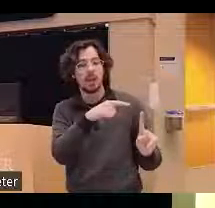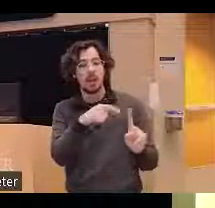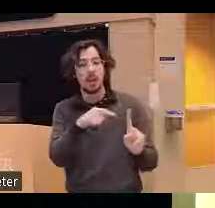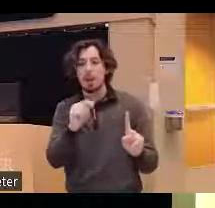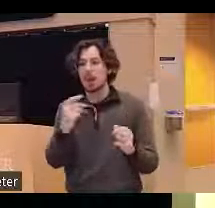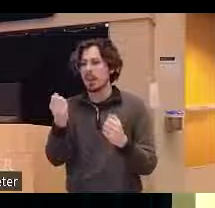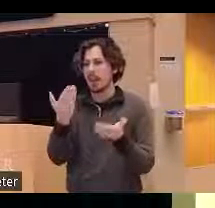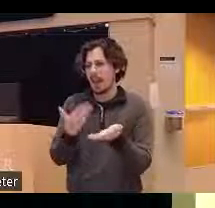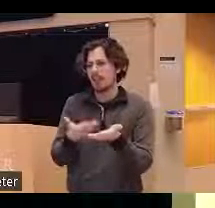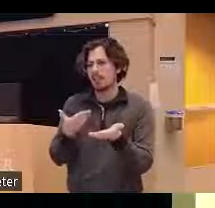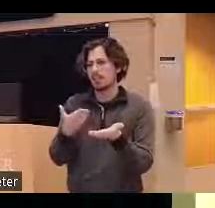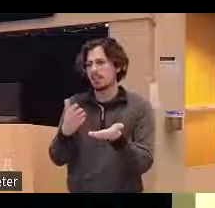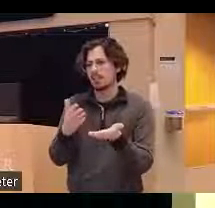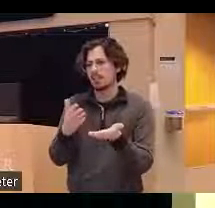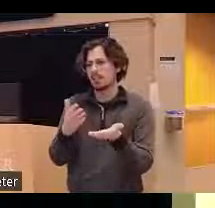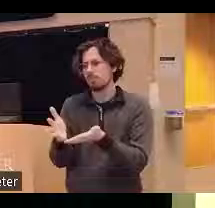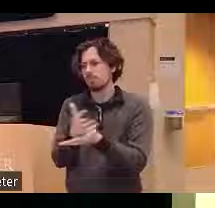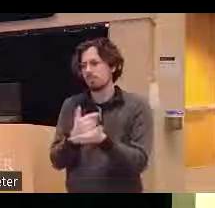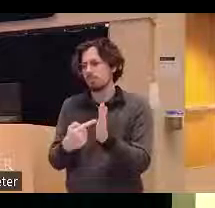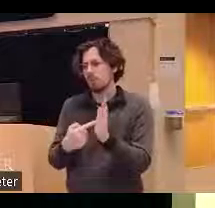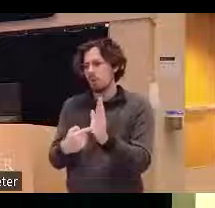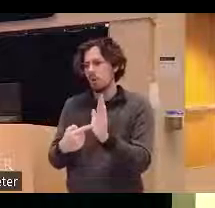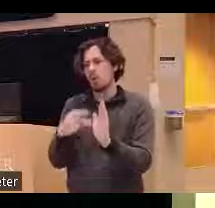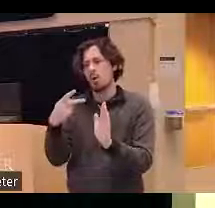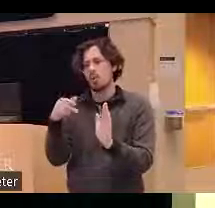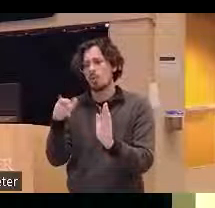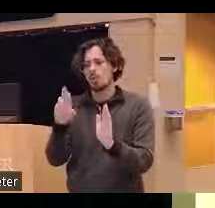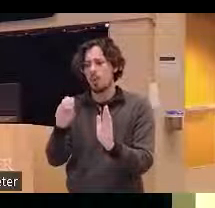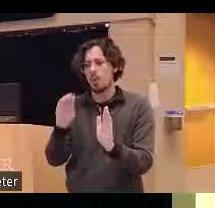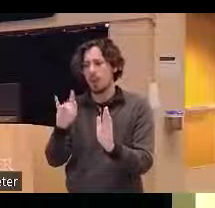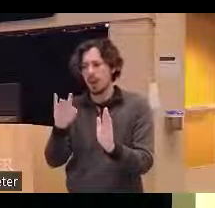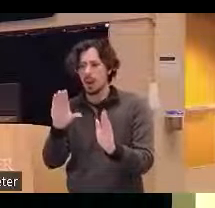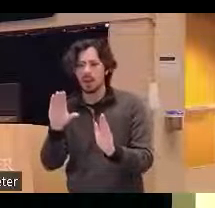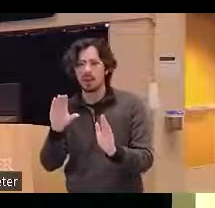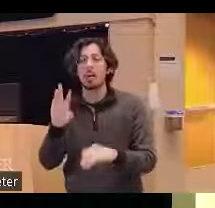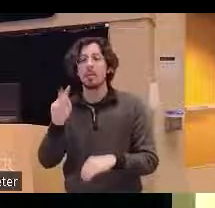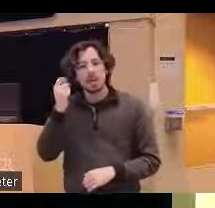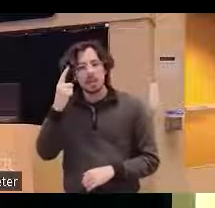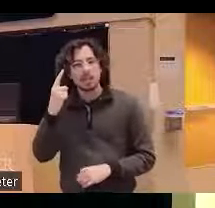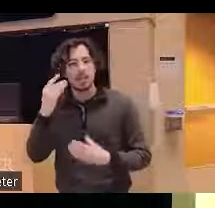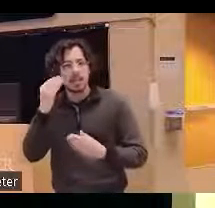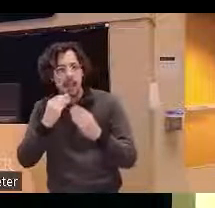probiotics I don't um mention any particular one but diet is very very important staying away from